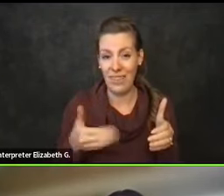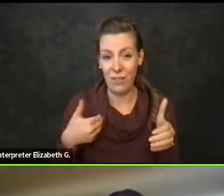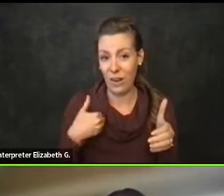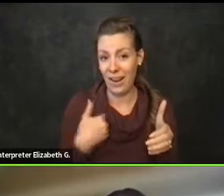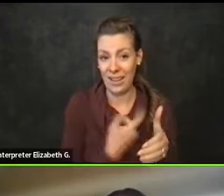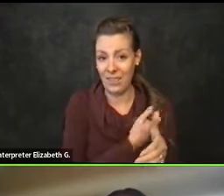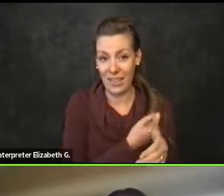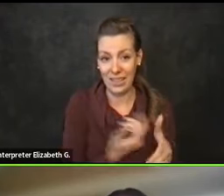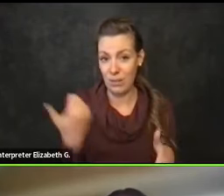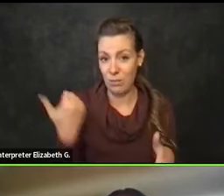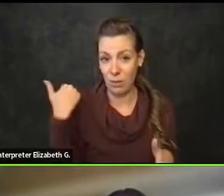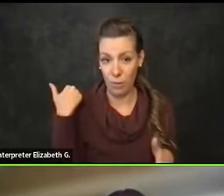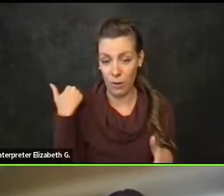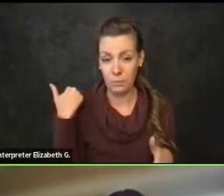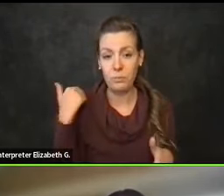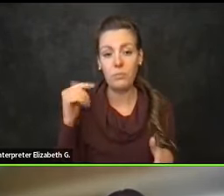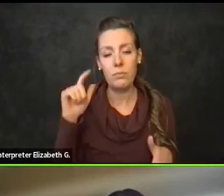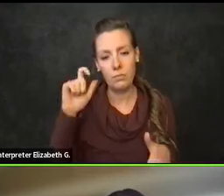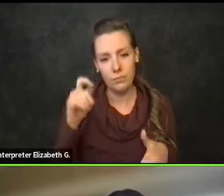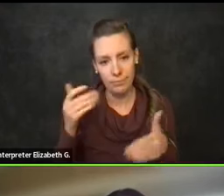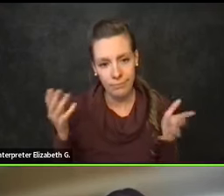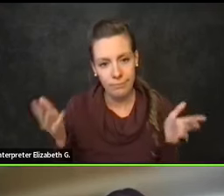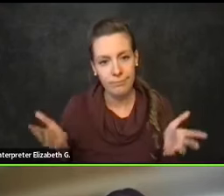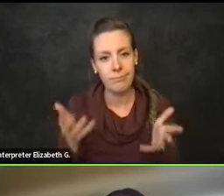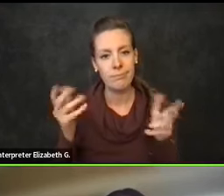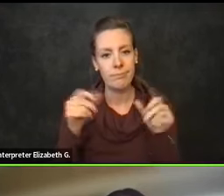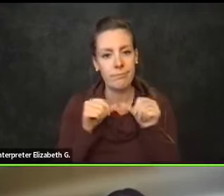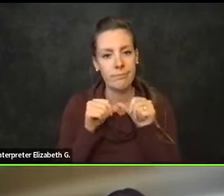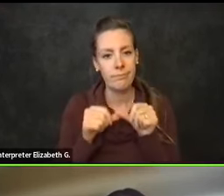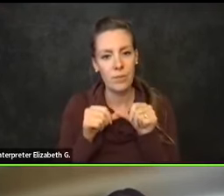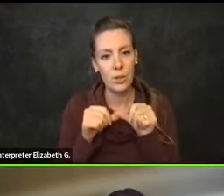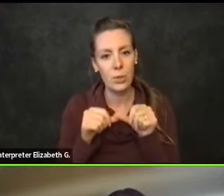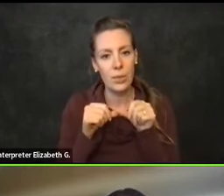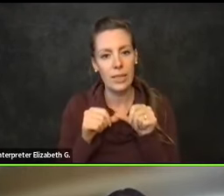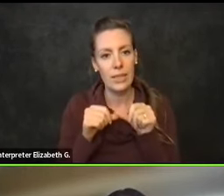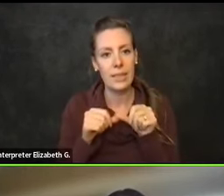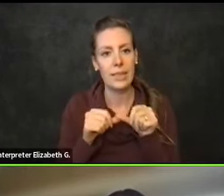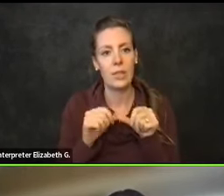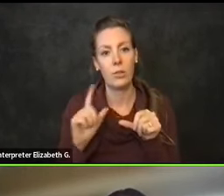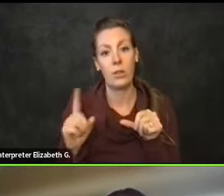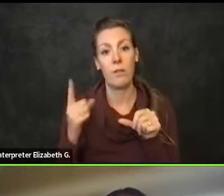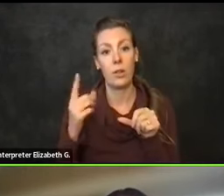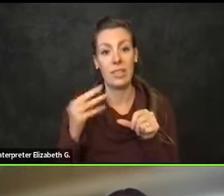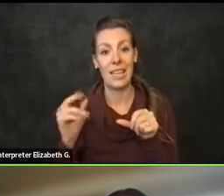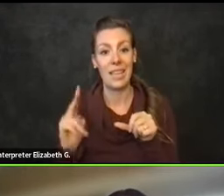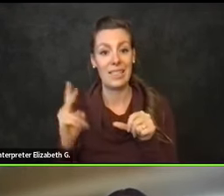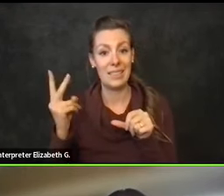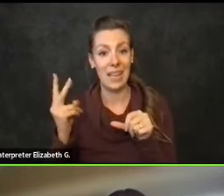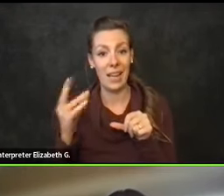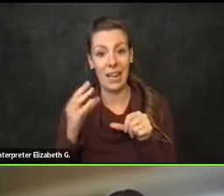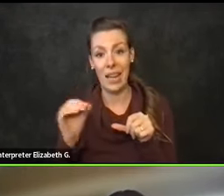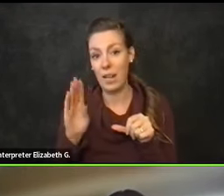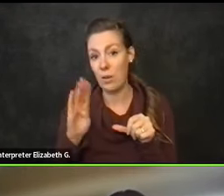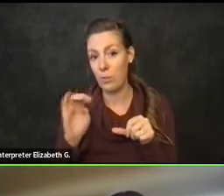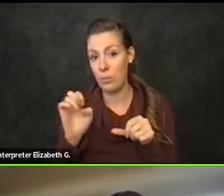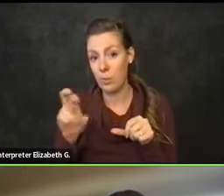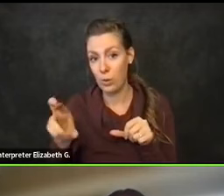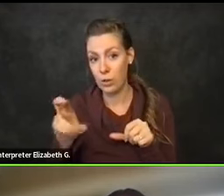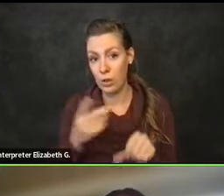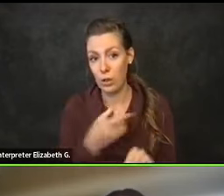So if we need to continue, we need to continue getting the first and second doses as well as getting booster shots into arms.